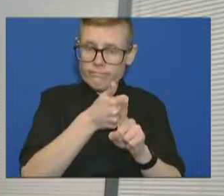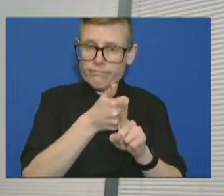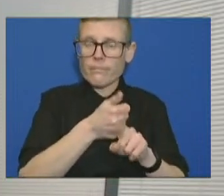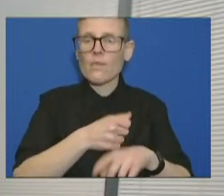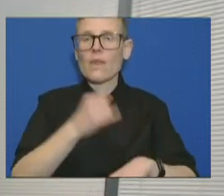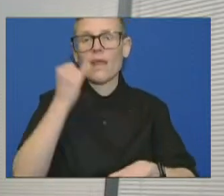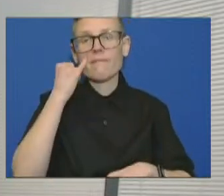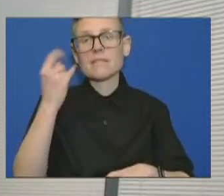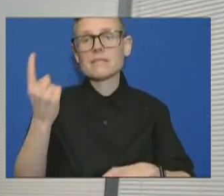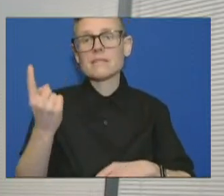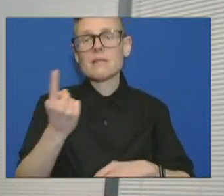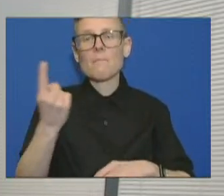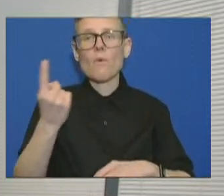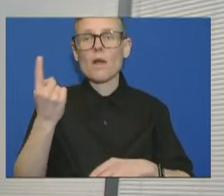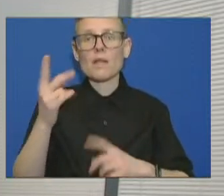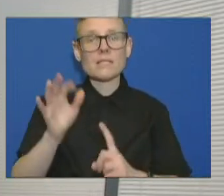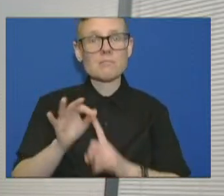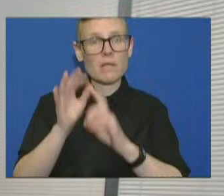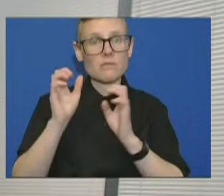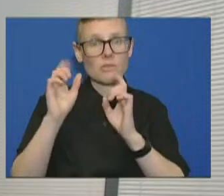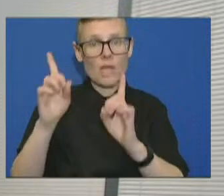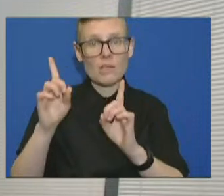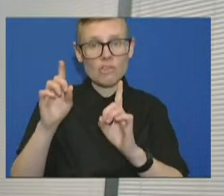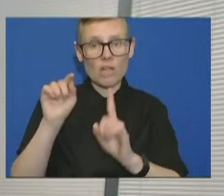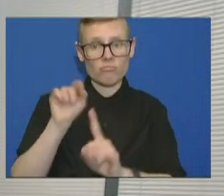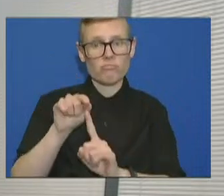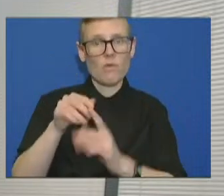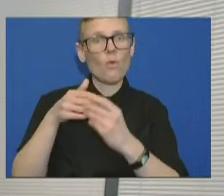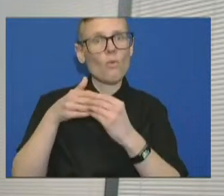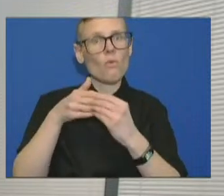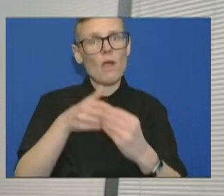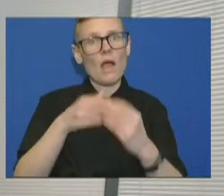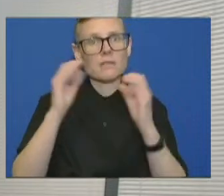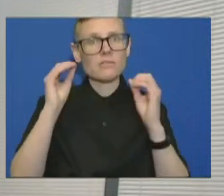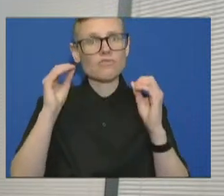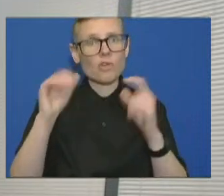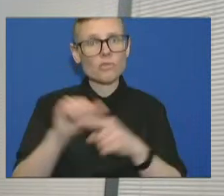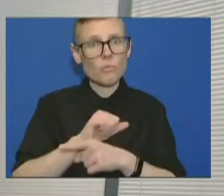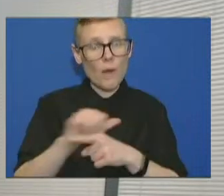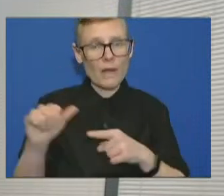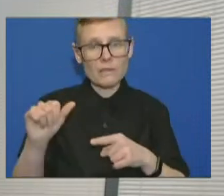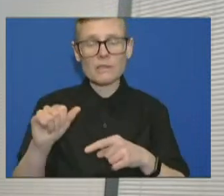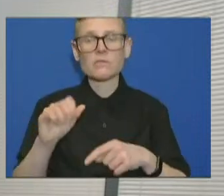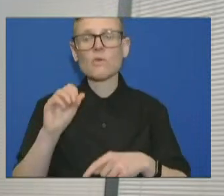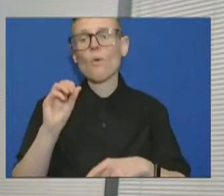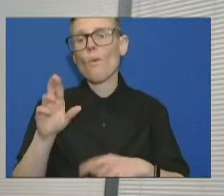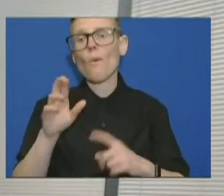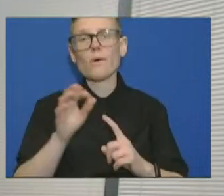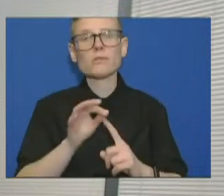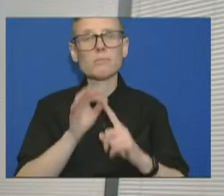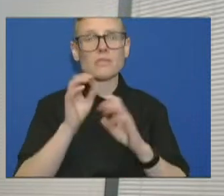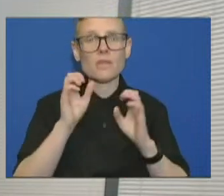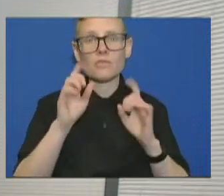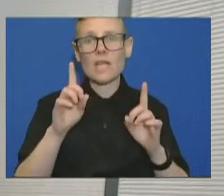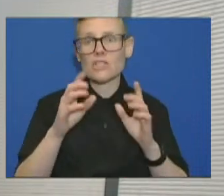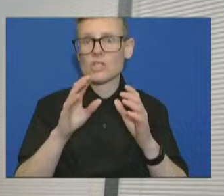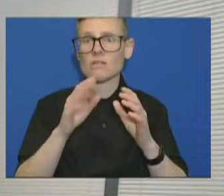it's somebody in security that is theirs alone, and whether it's somebody in special